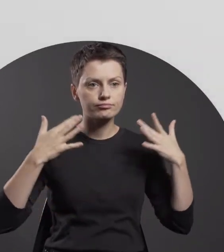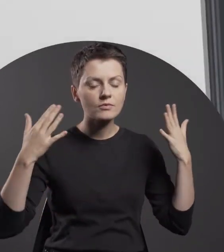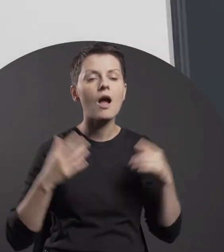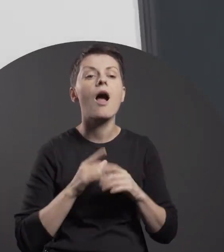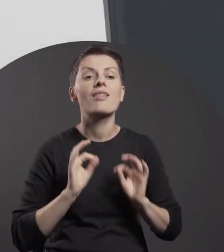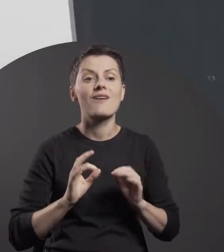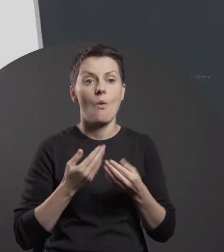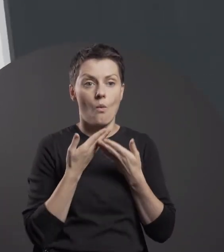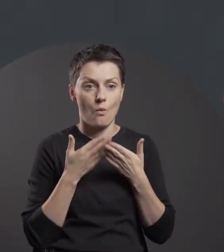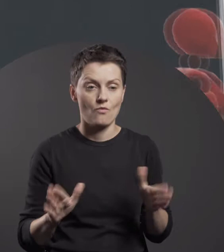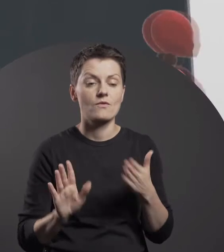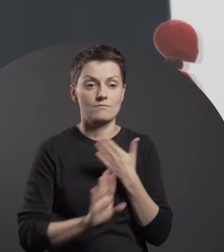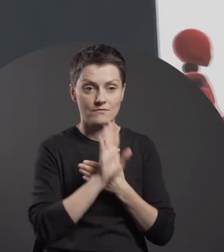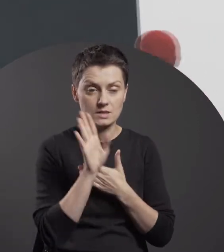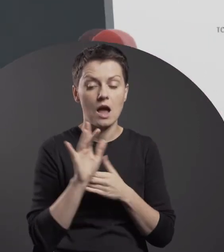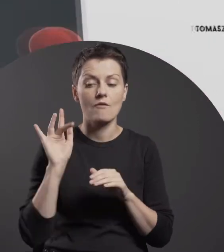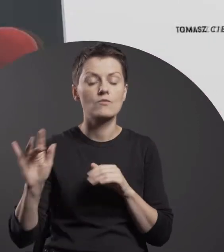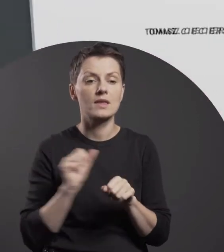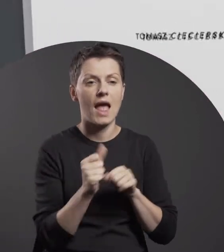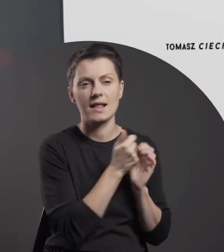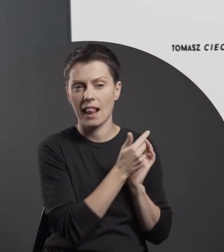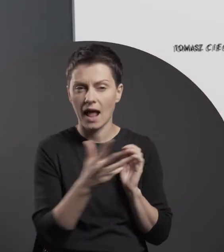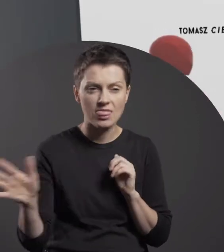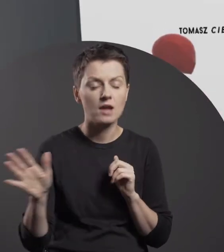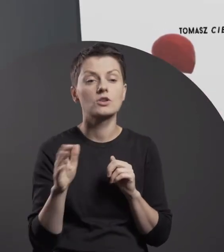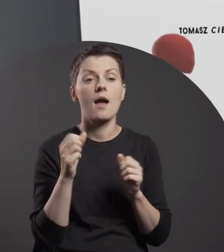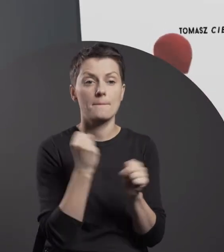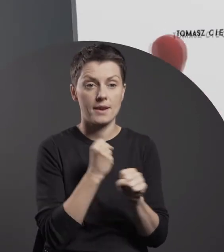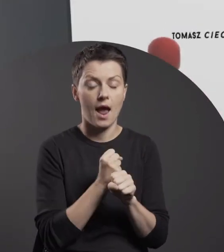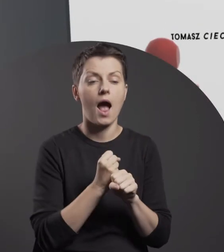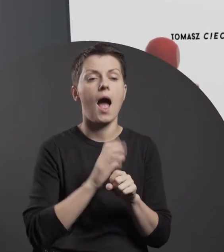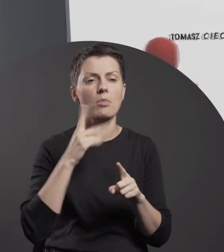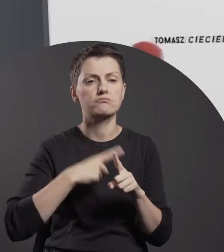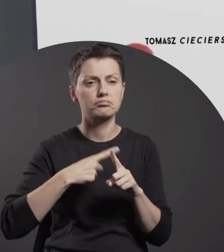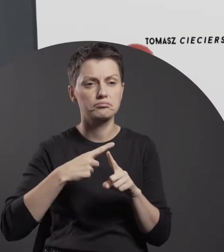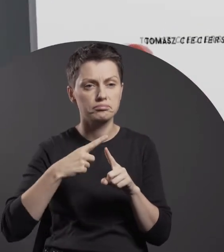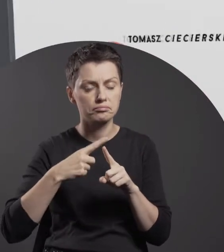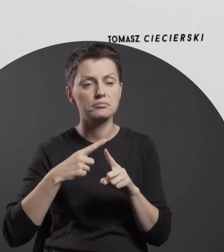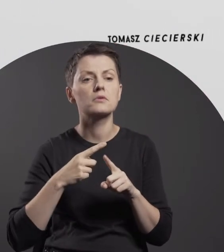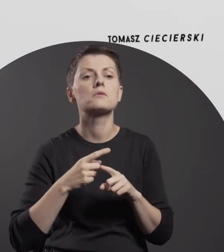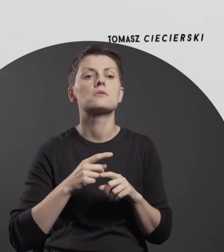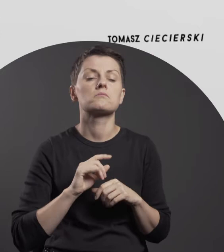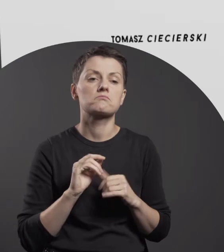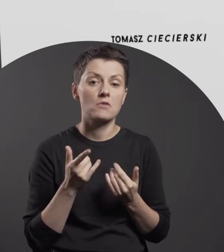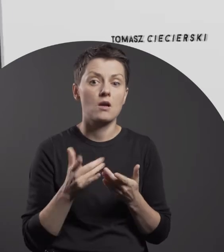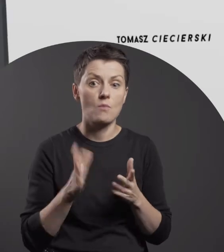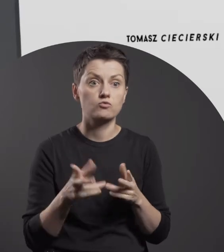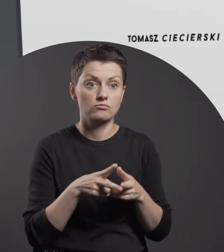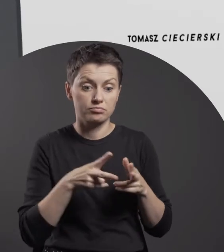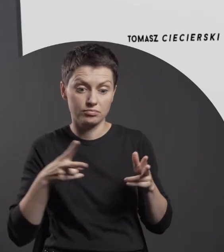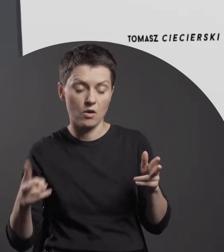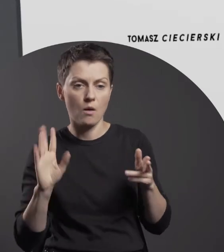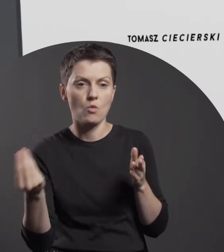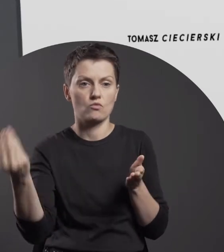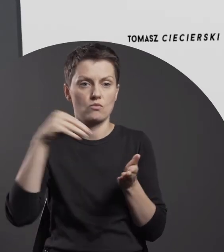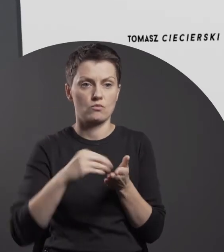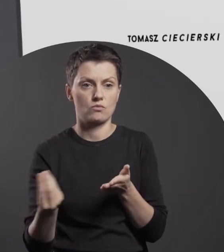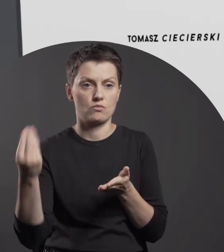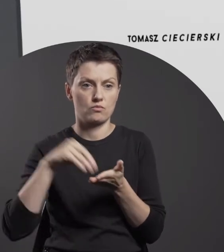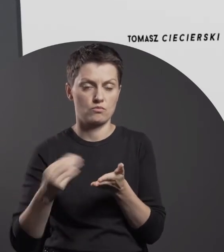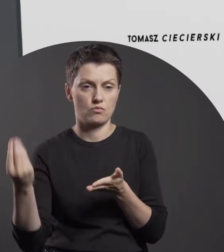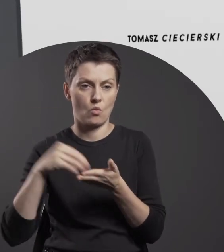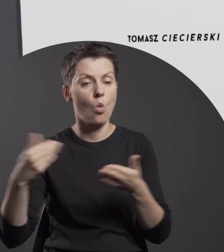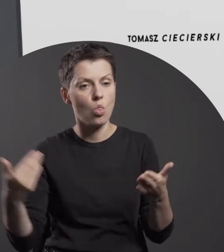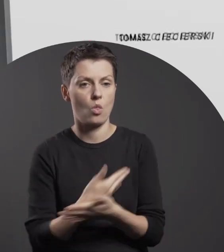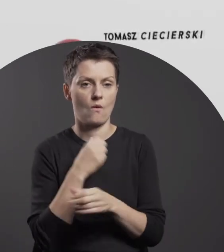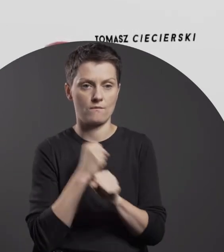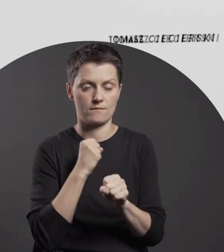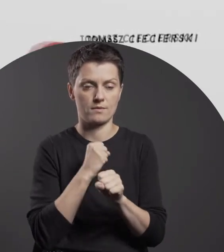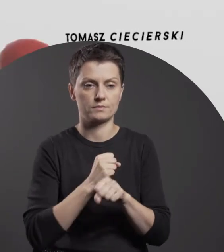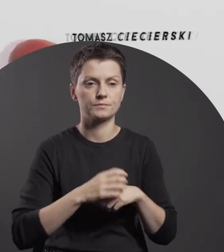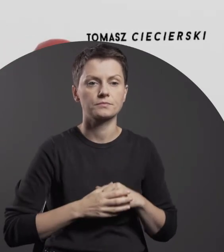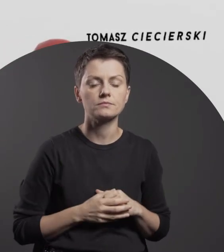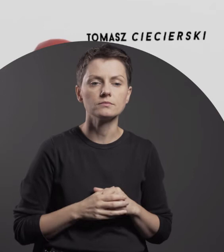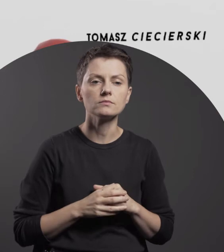Gradually, we will be adding further objects, also by up-and-coming artists,